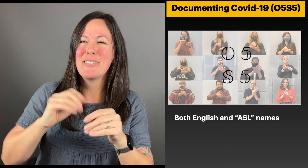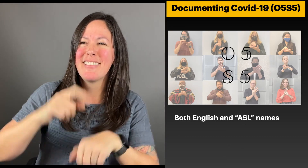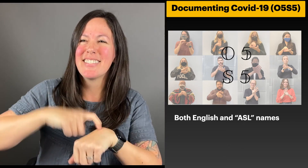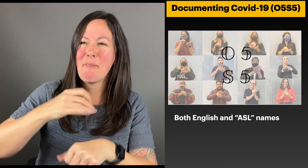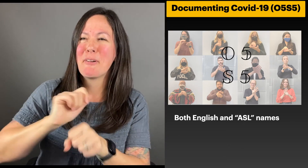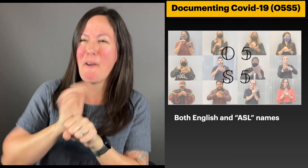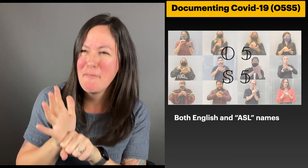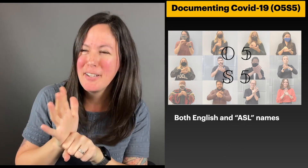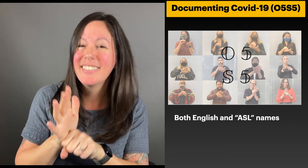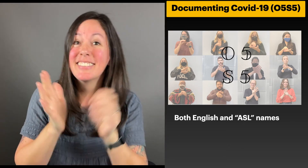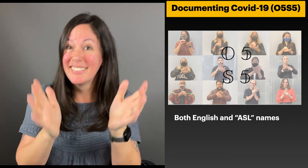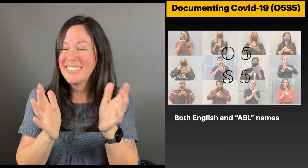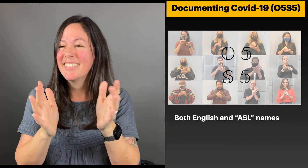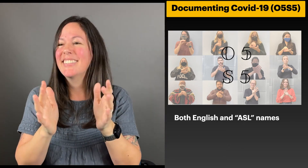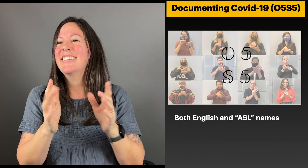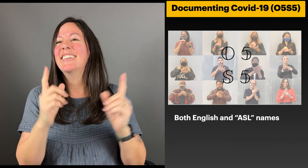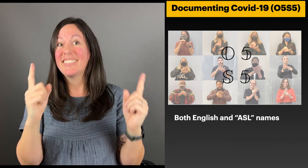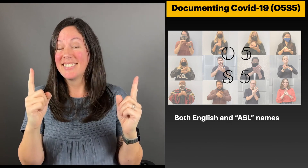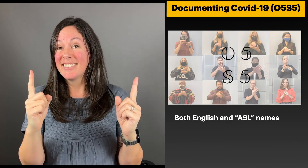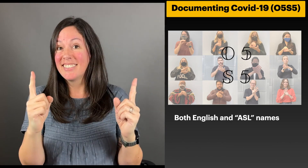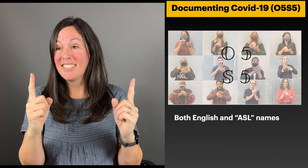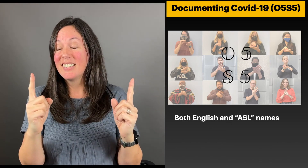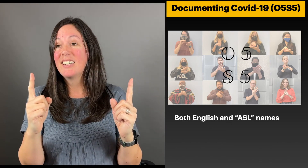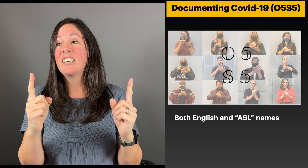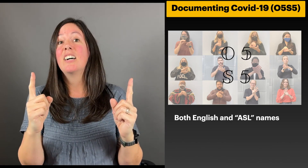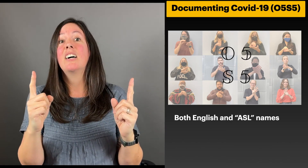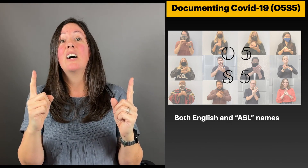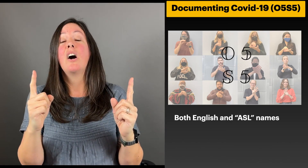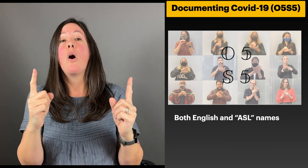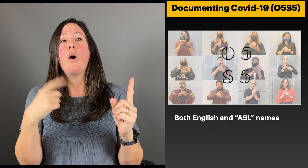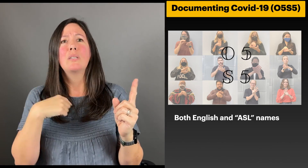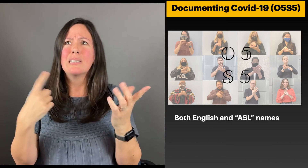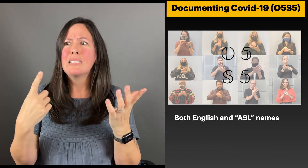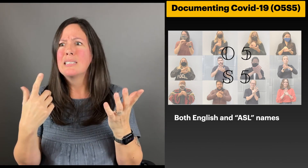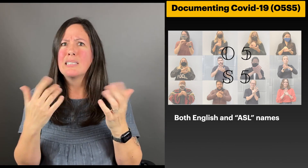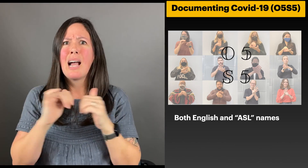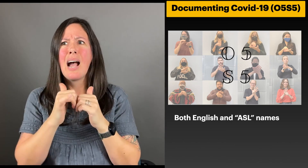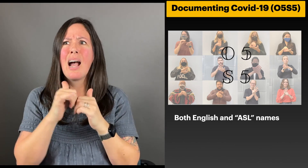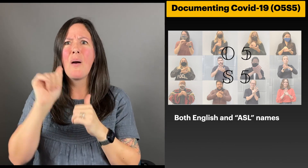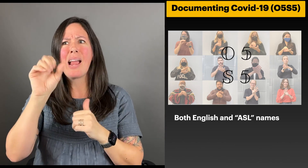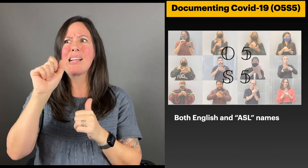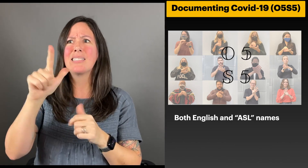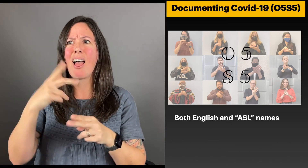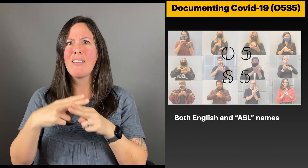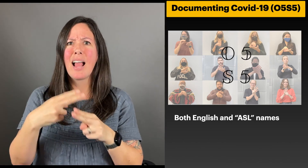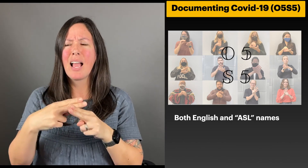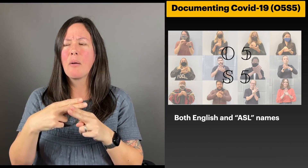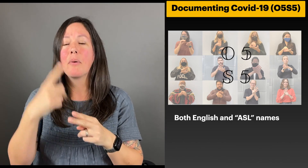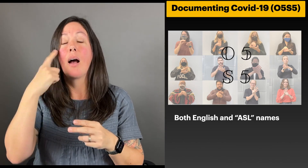right but instead what we've done here is condensed an incredibly long